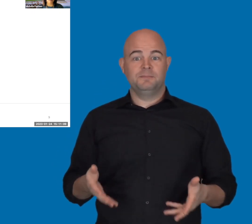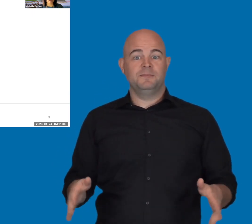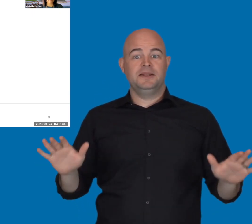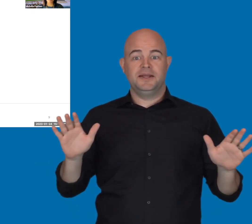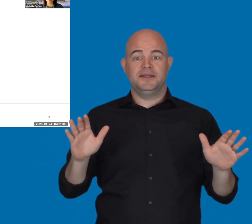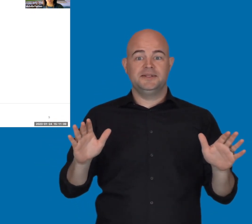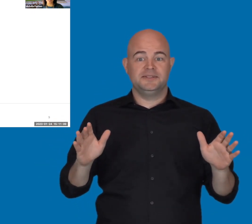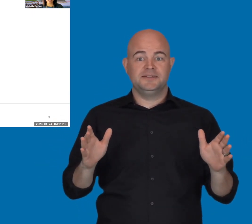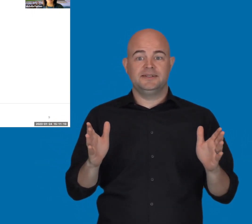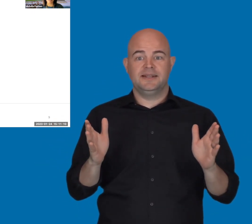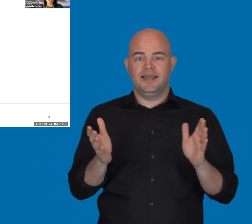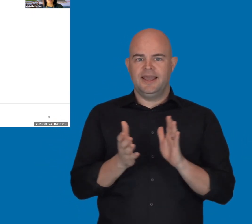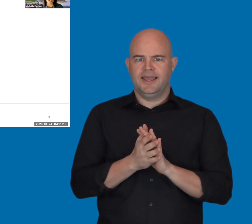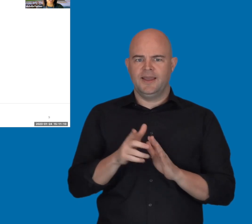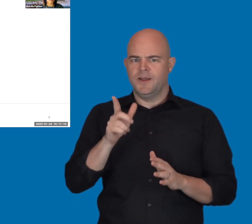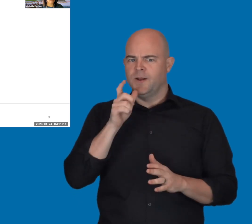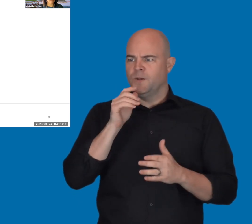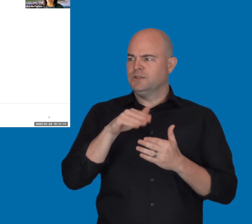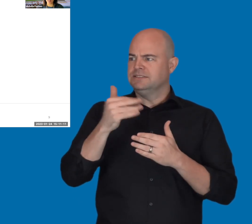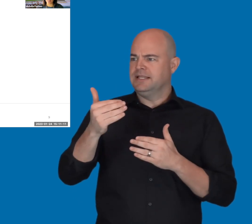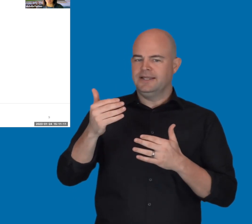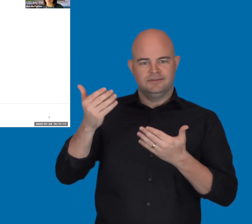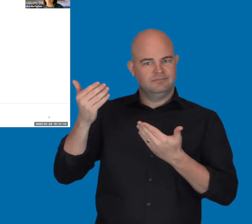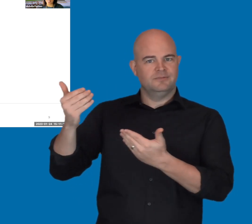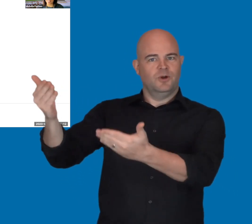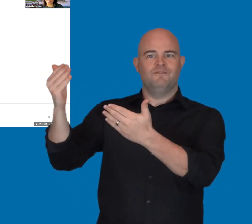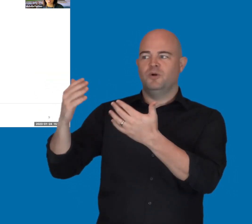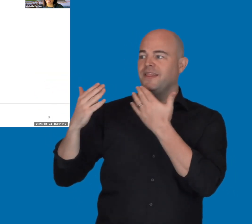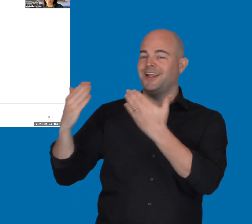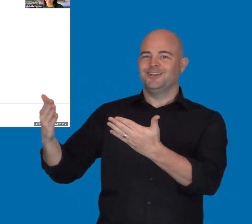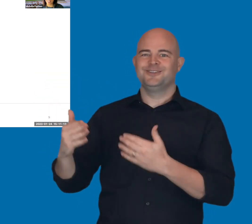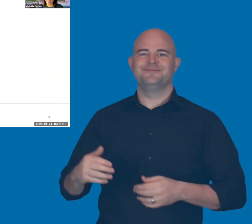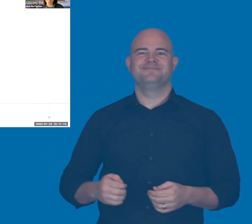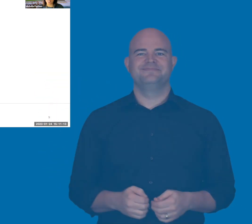when dealing with students, and just being open to helping,